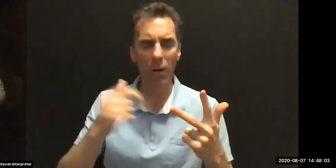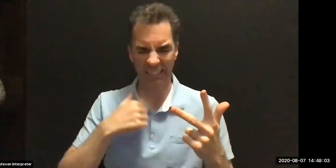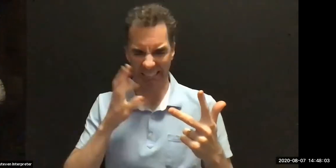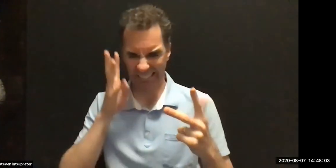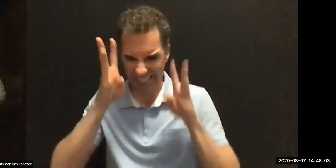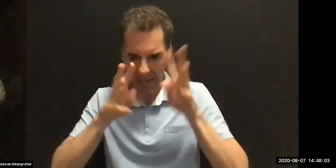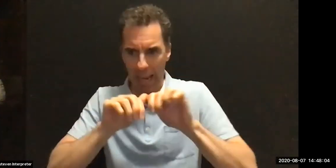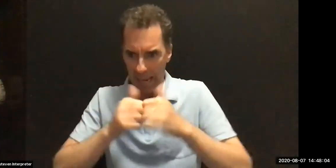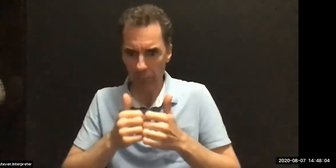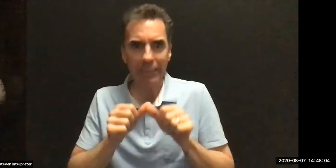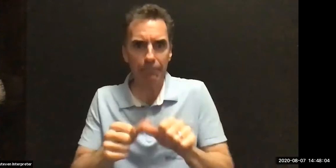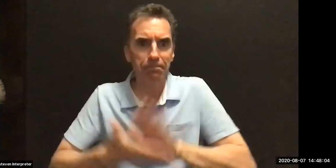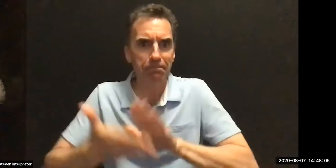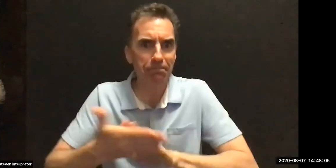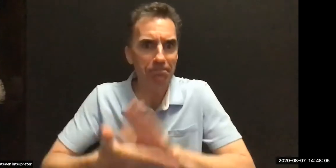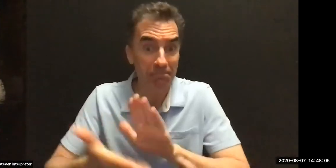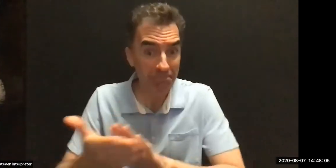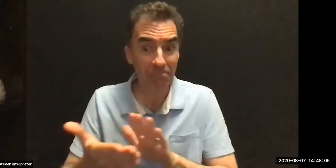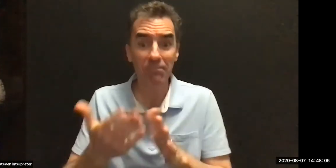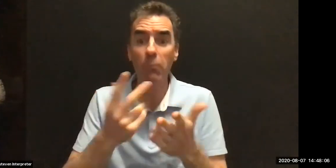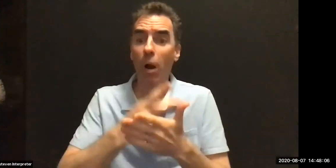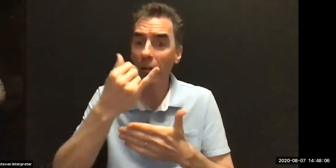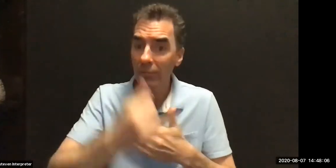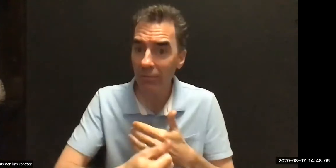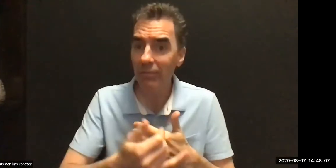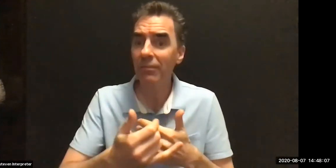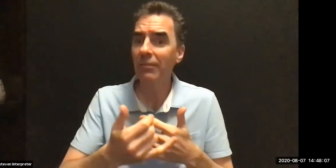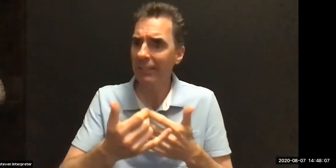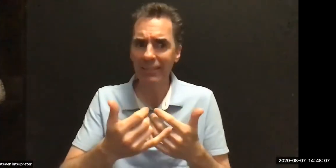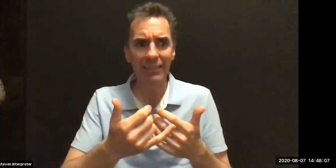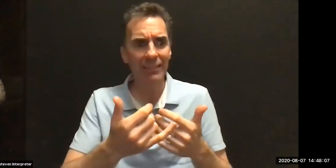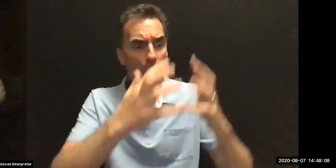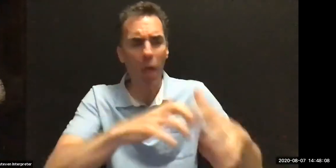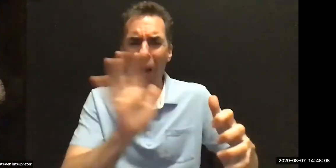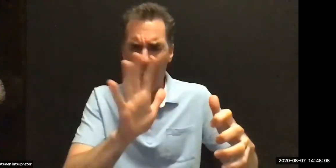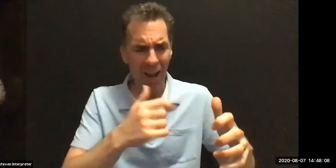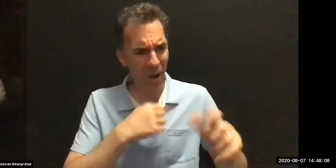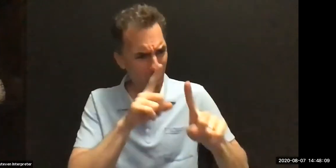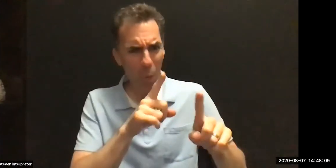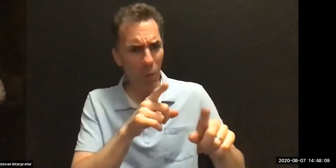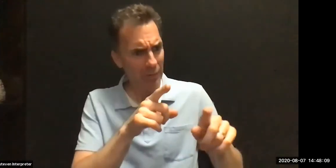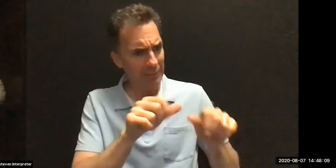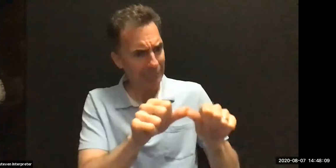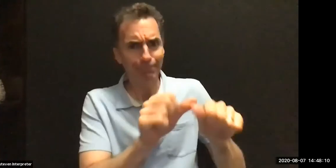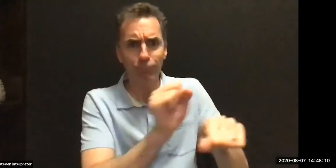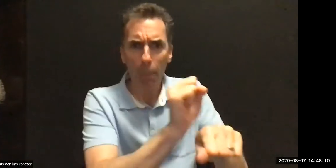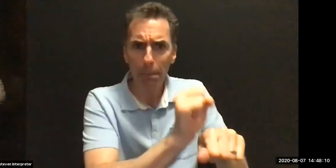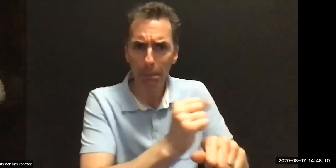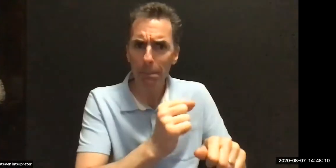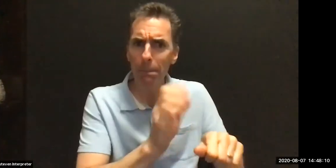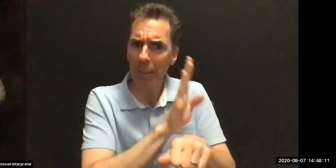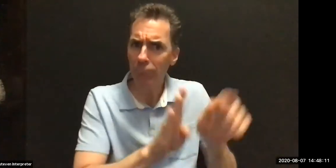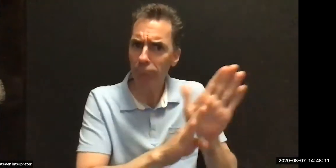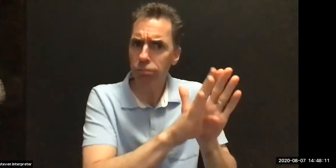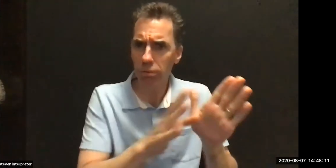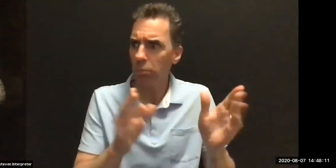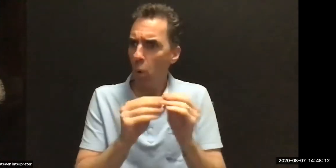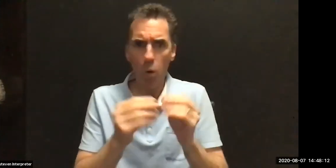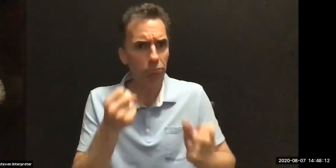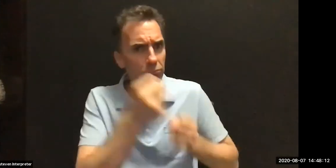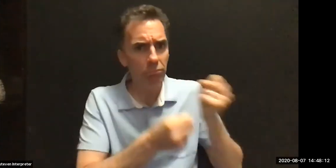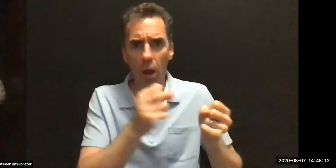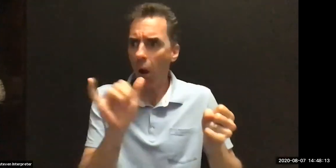Channelle Charest: And to keep projects going to keep people employed to keep others interested and engaged and moving forward in education and to keep the